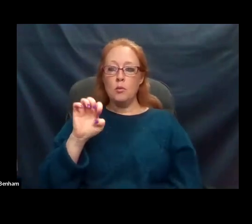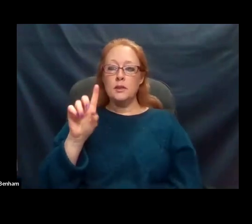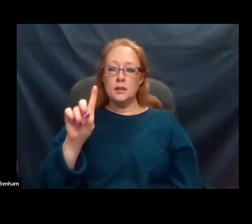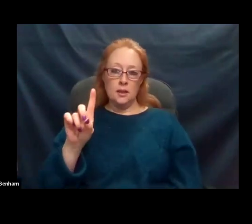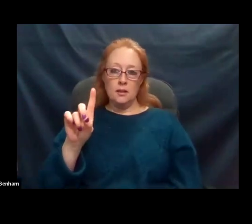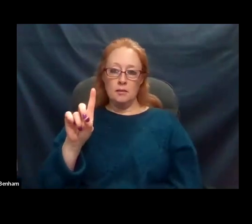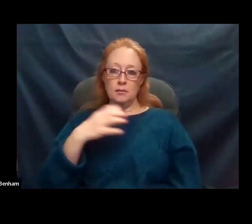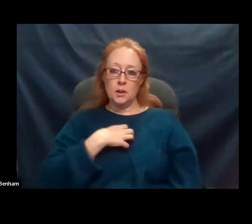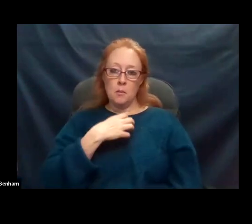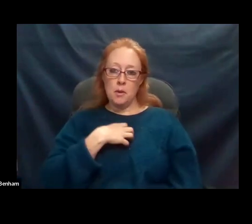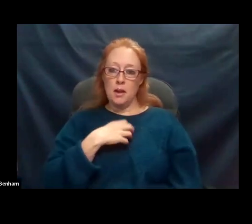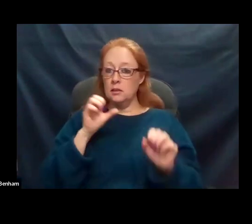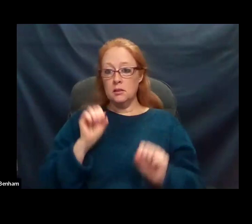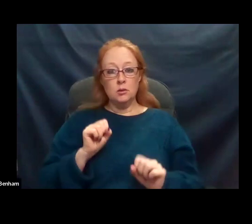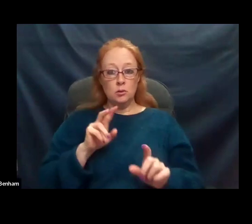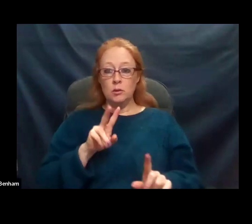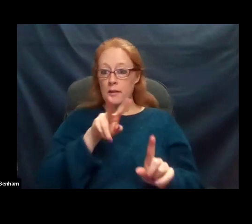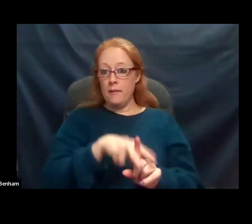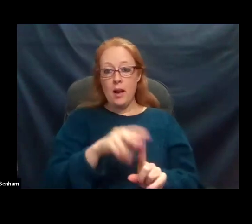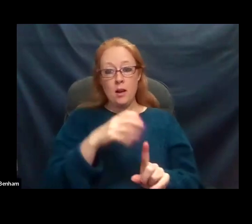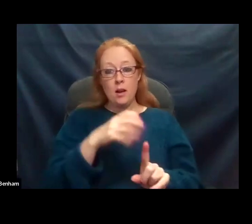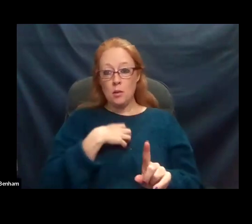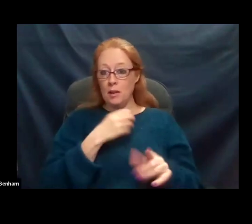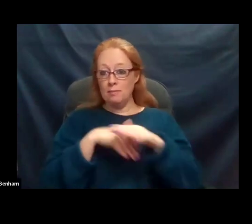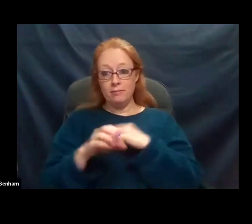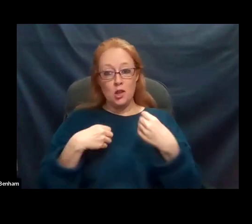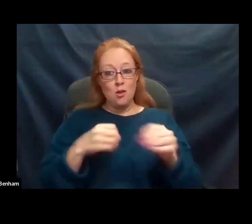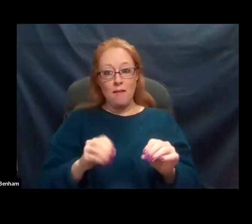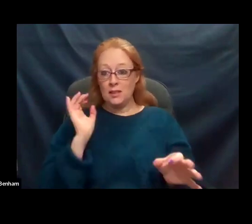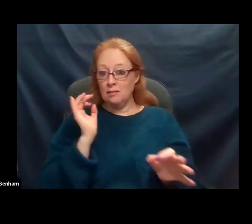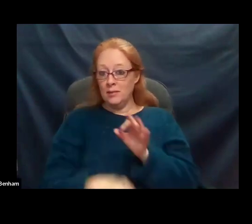We'll record a training and send it to you so he can share with other folks on how to fill out an Olmstead complaint. We can start issuing Olmstead complaints right out, right here out of the office.